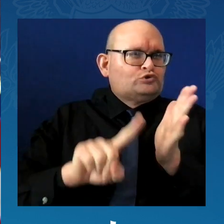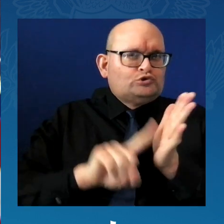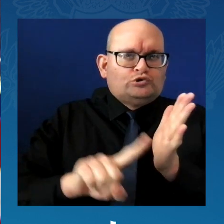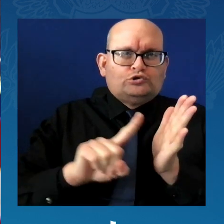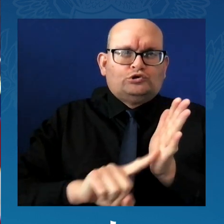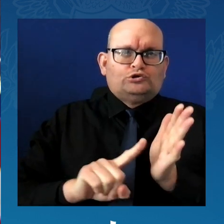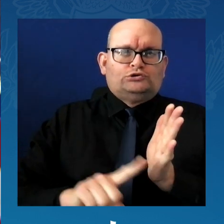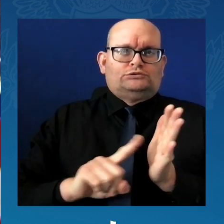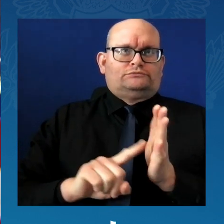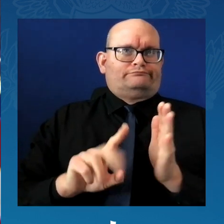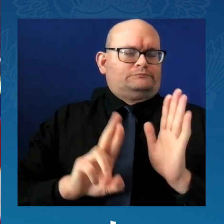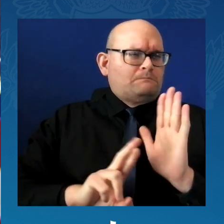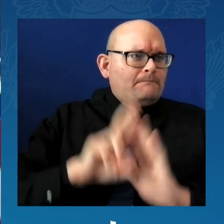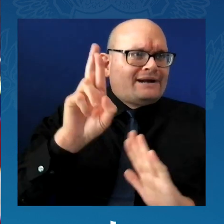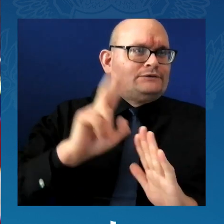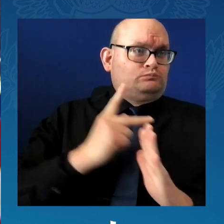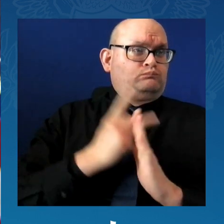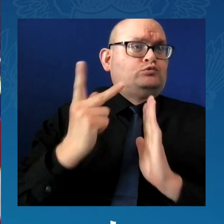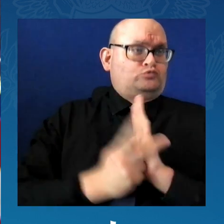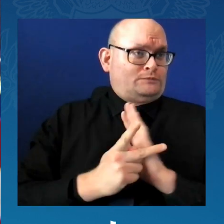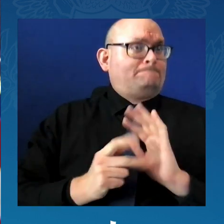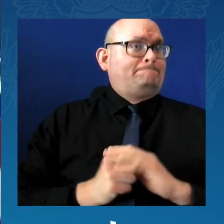which brings me then to our final area of focus: